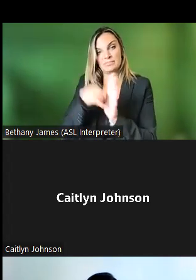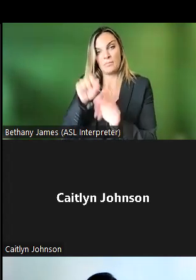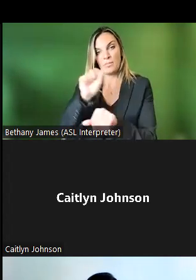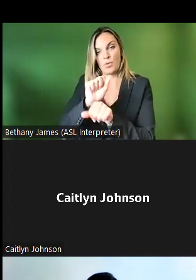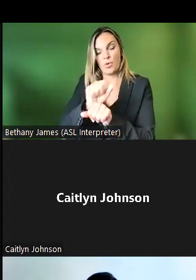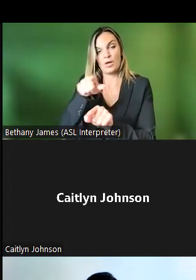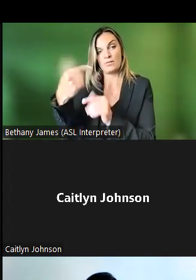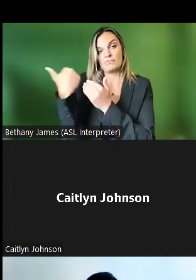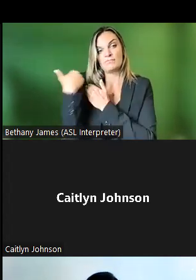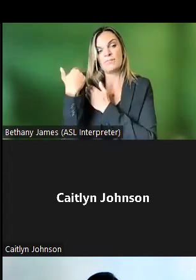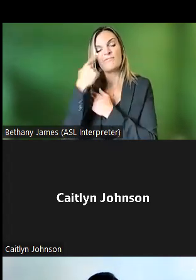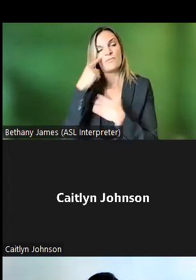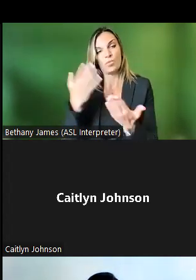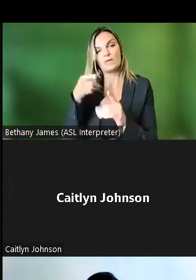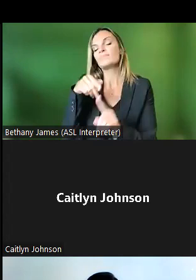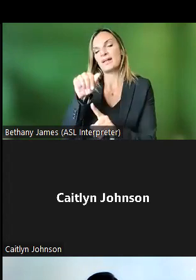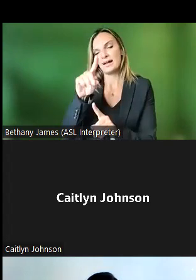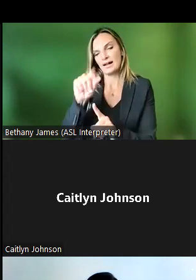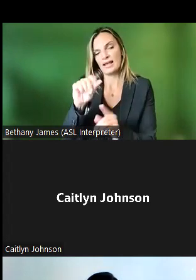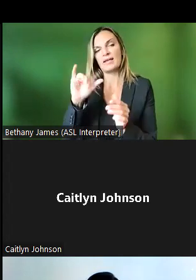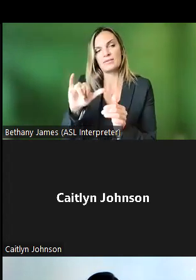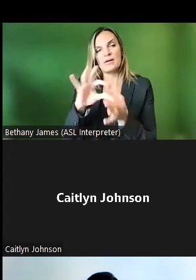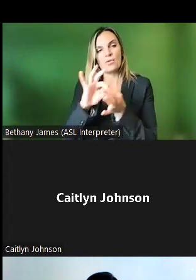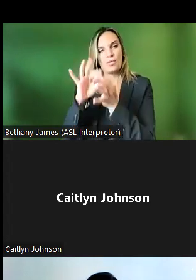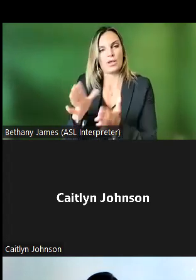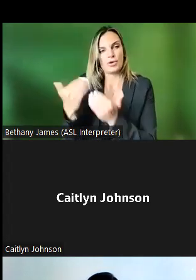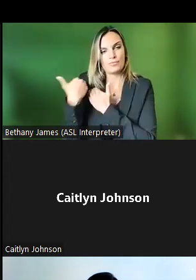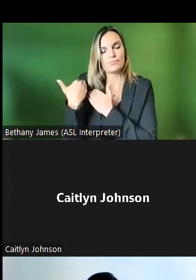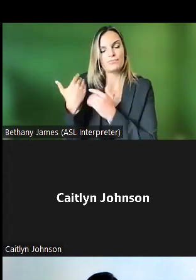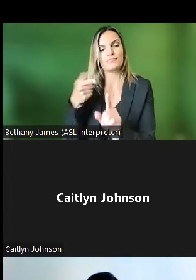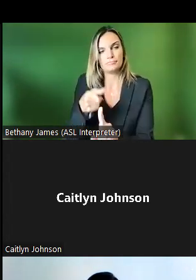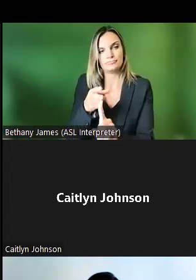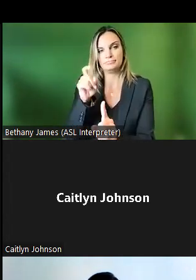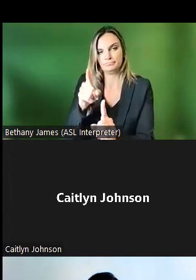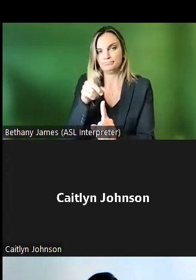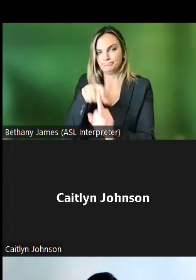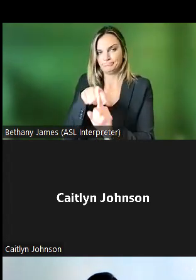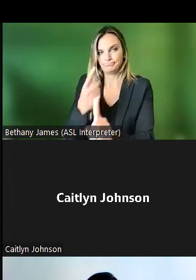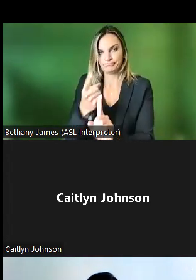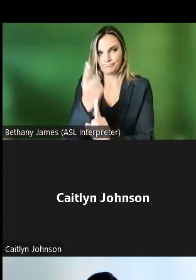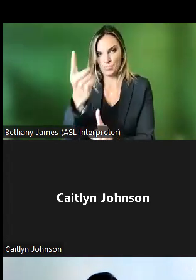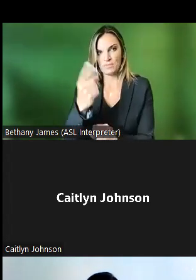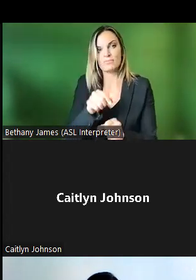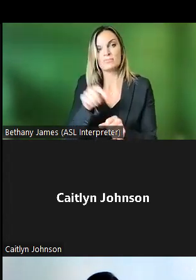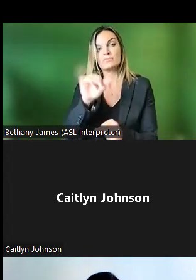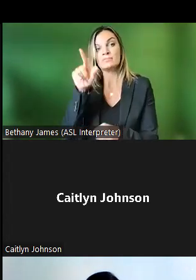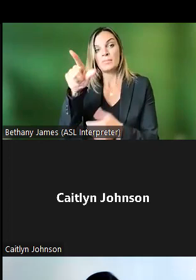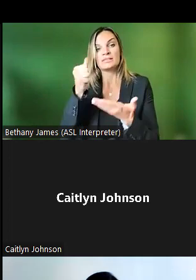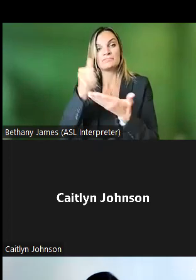ADA Coordinator. And they have to assist all of the executive branch department ADA Coordinators in doing